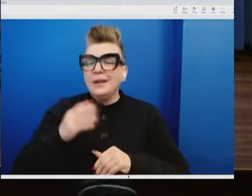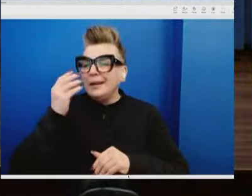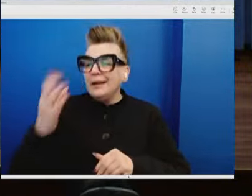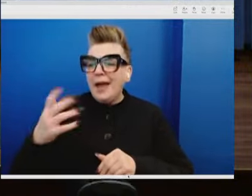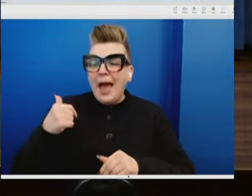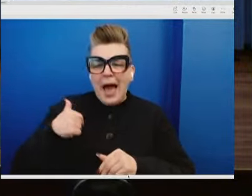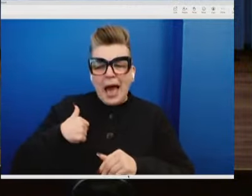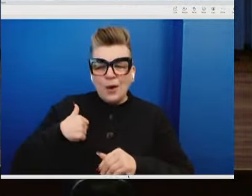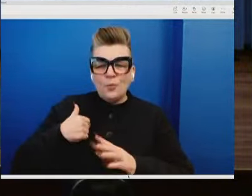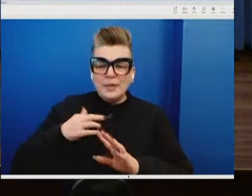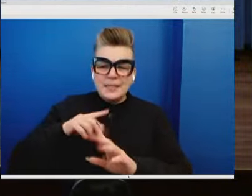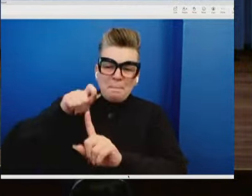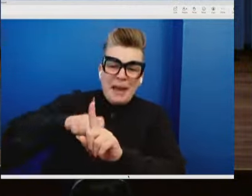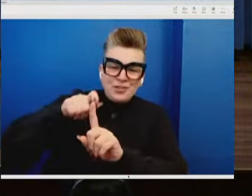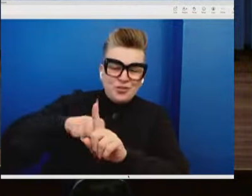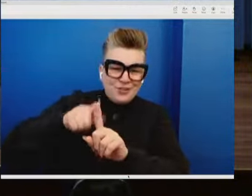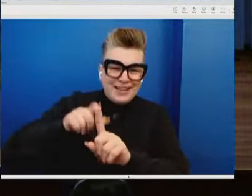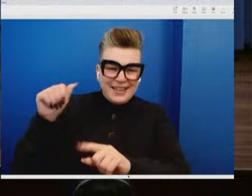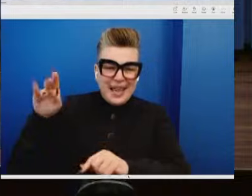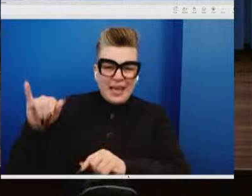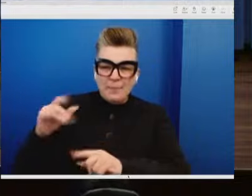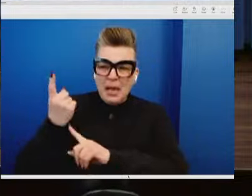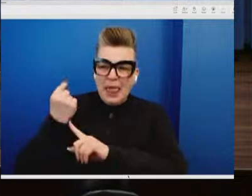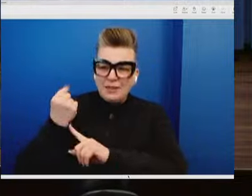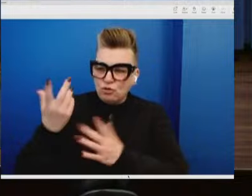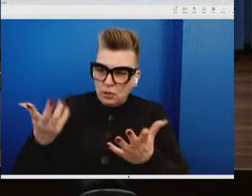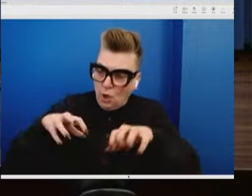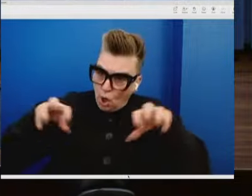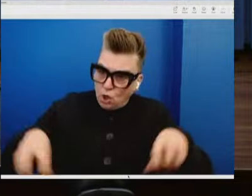something so we'd actually learn what the challenges are that the vendors will be